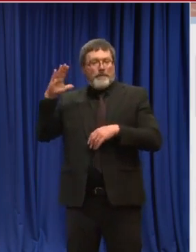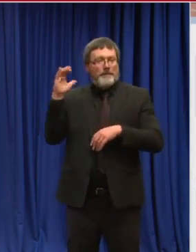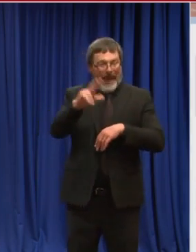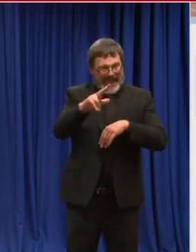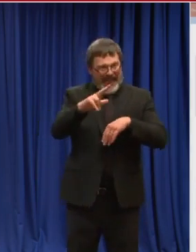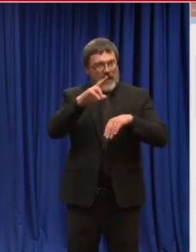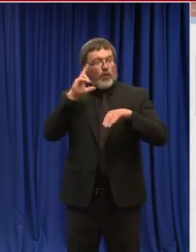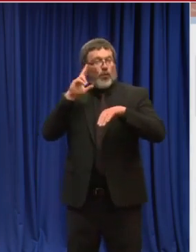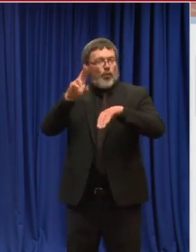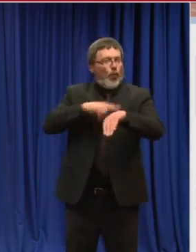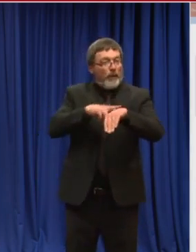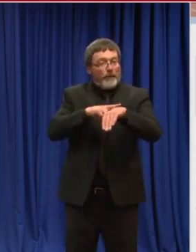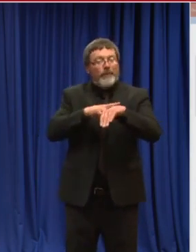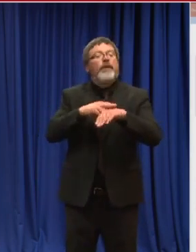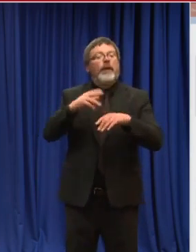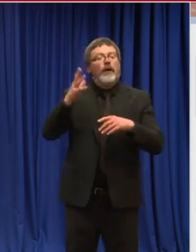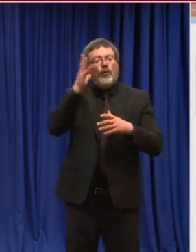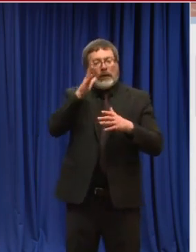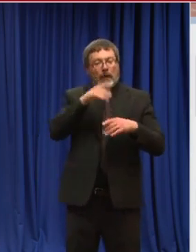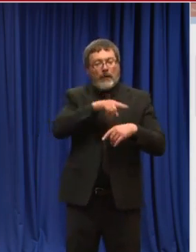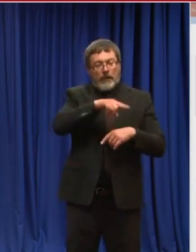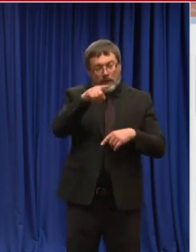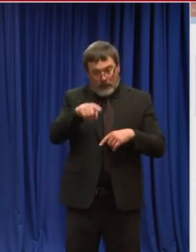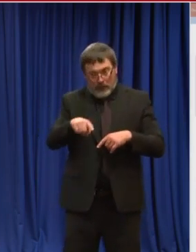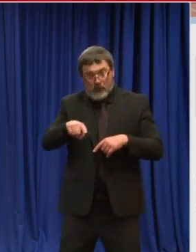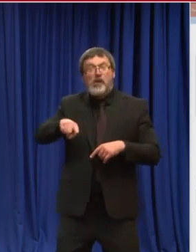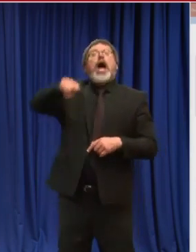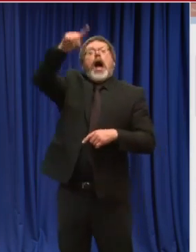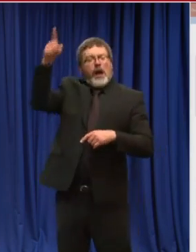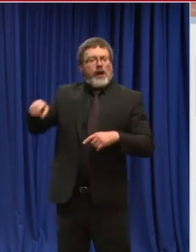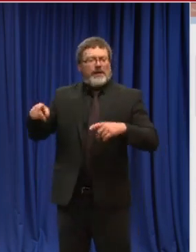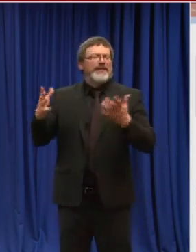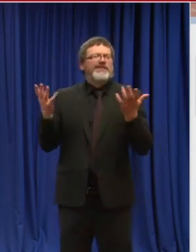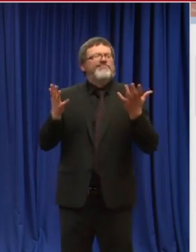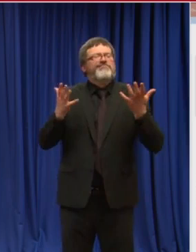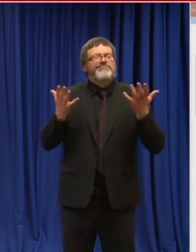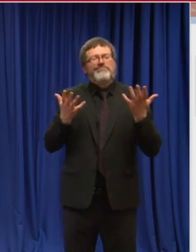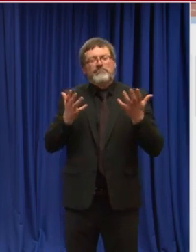HAVING SUBSEQUENT OUTBREAKS WHICH WE THEN NEED TO RESPOND TO NOW.